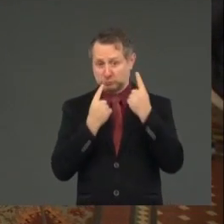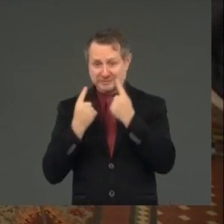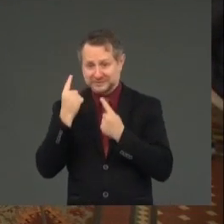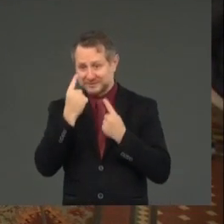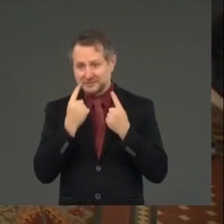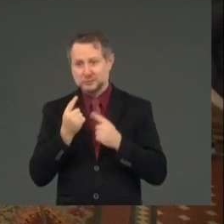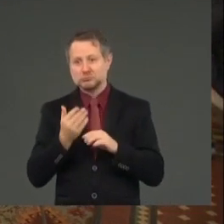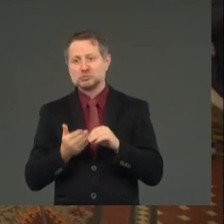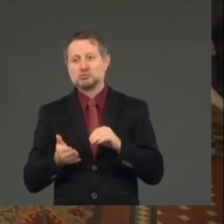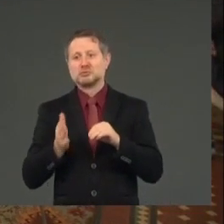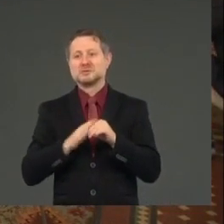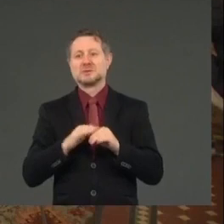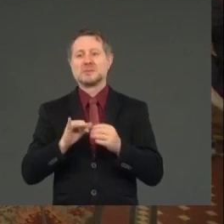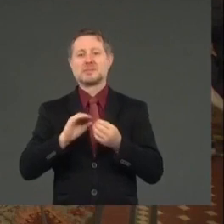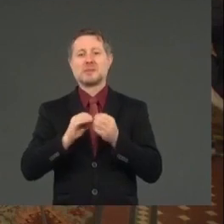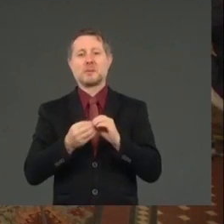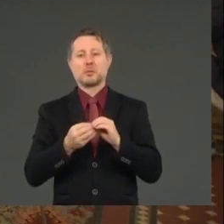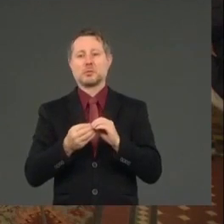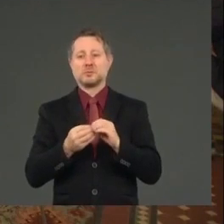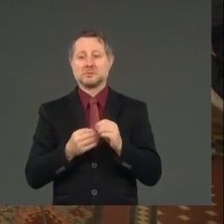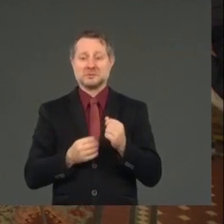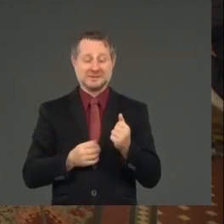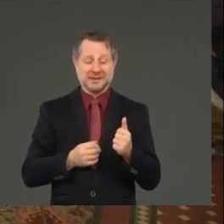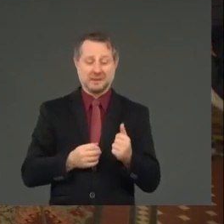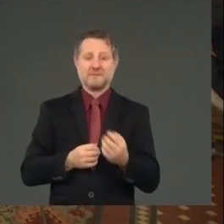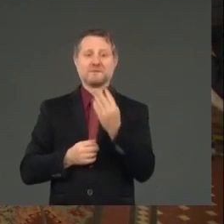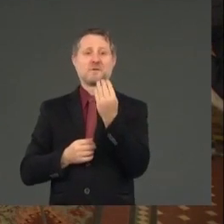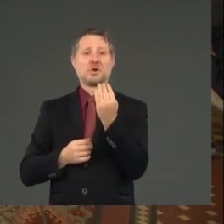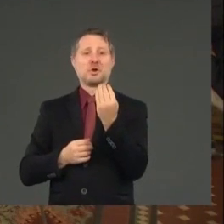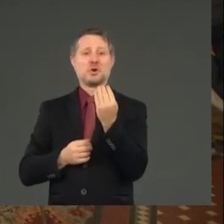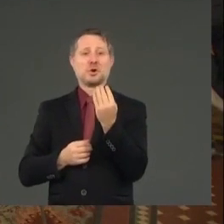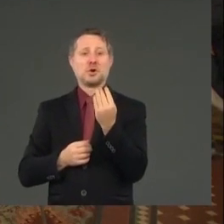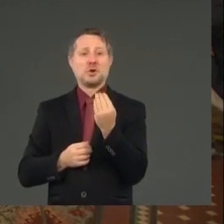I'M SURE A FEW WOMEN MIGHT WANT TO ATTEND SERVICES.